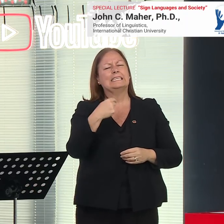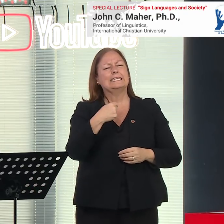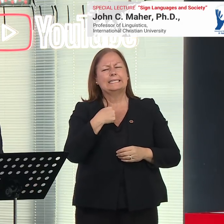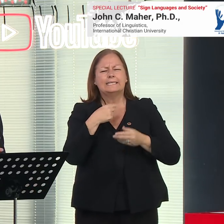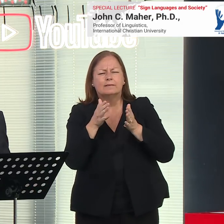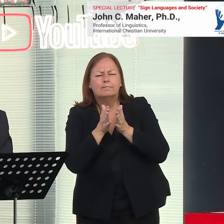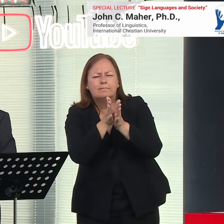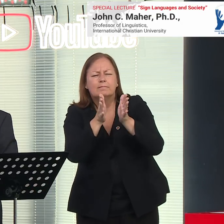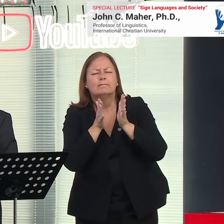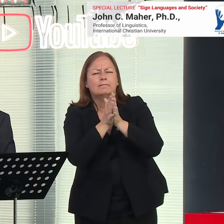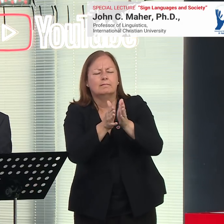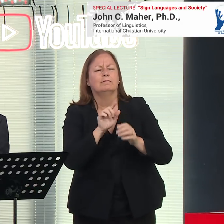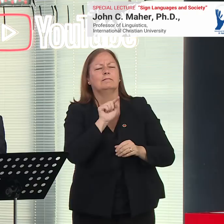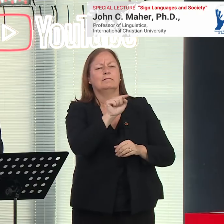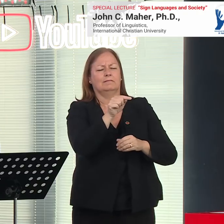Thank you for inviting me.